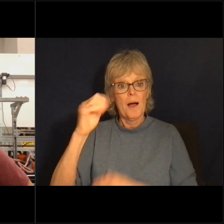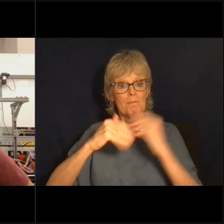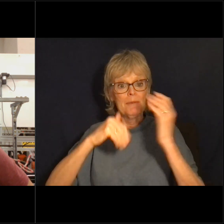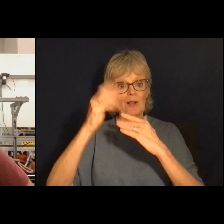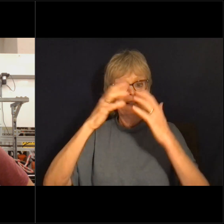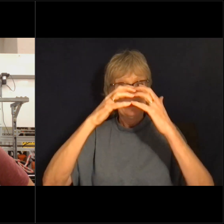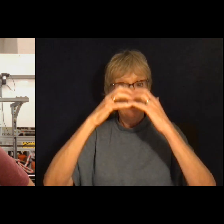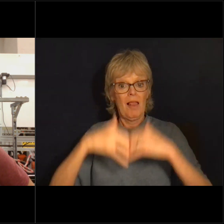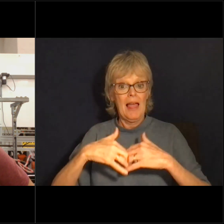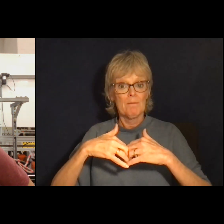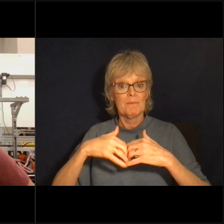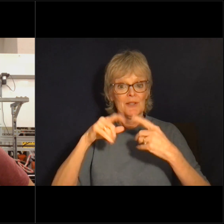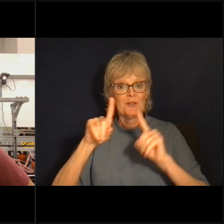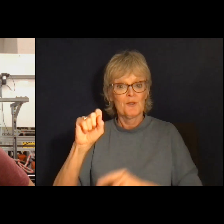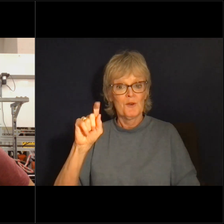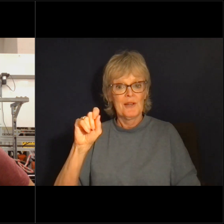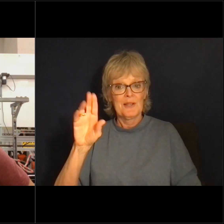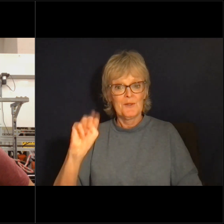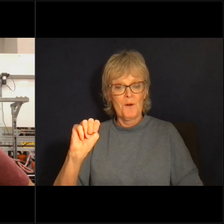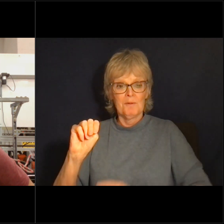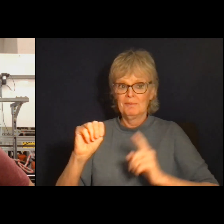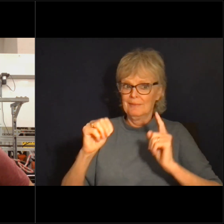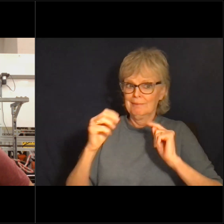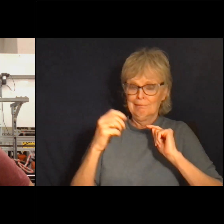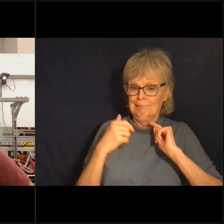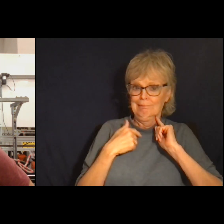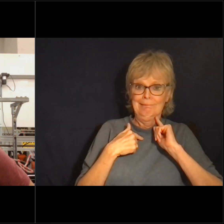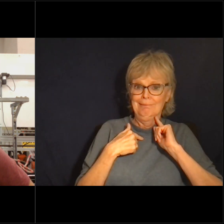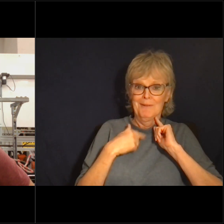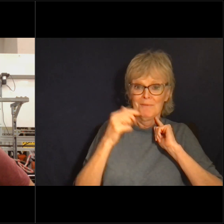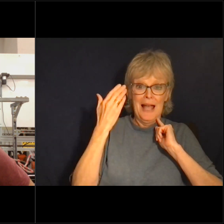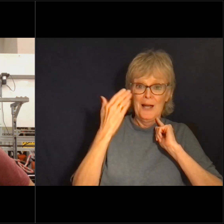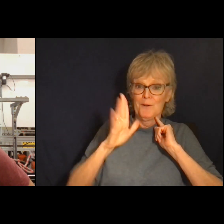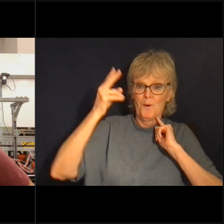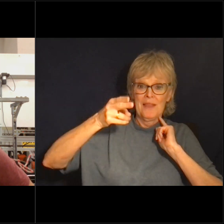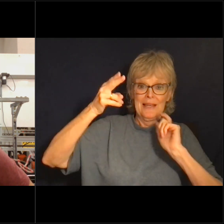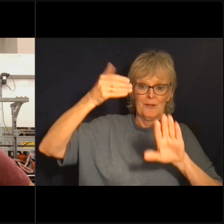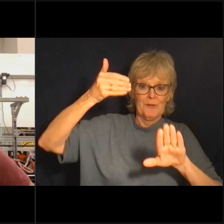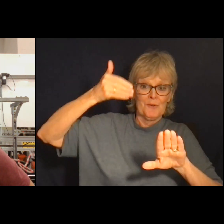Whew, I don't think so. I don't know the history of every building in NOAA or anything like that.